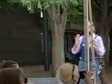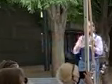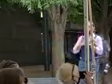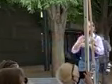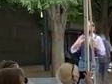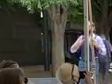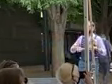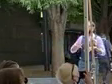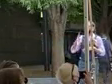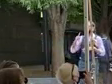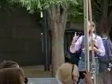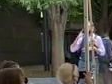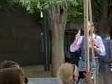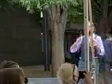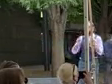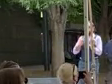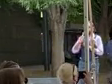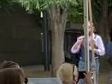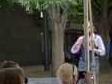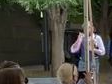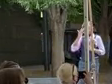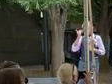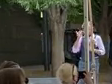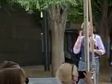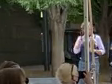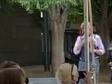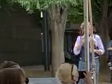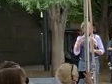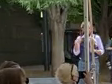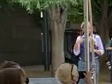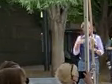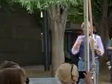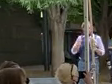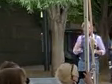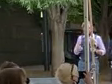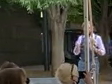to those of us with work disabilities because we have spending power too.